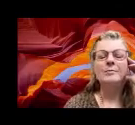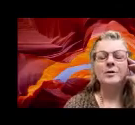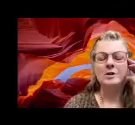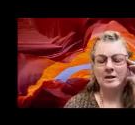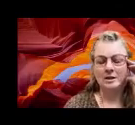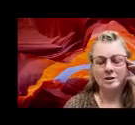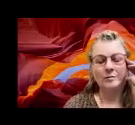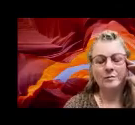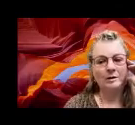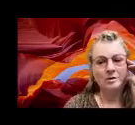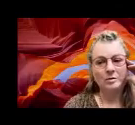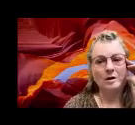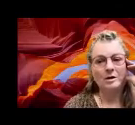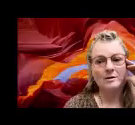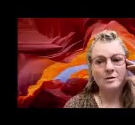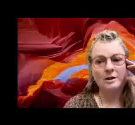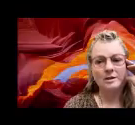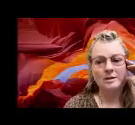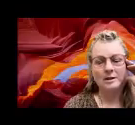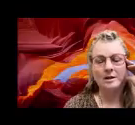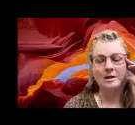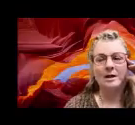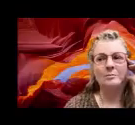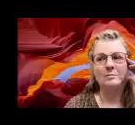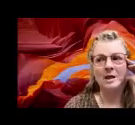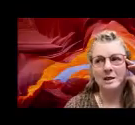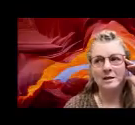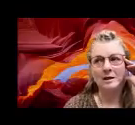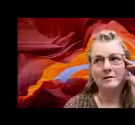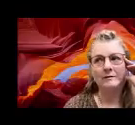percentage of parents who are also autistic, and many of the